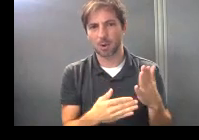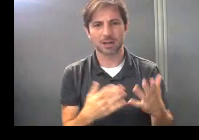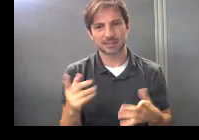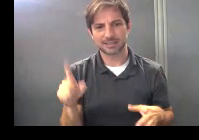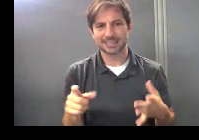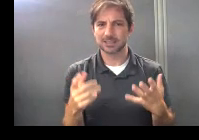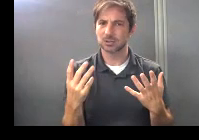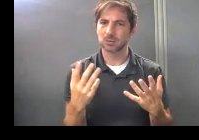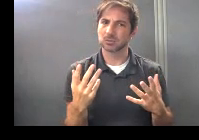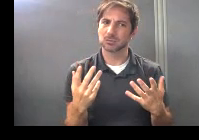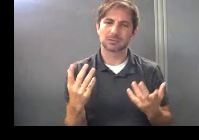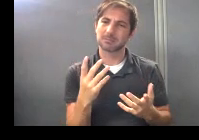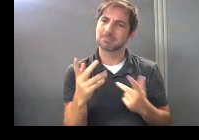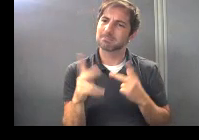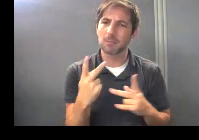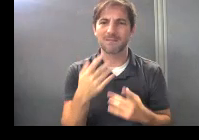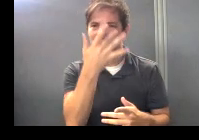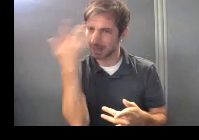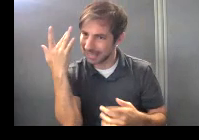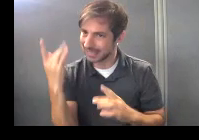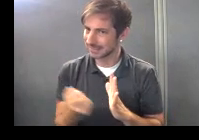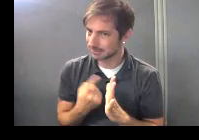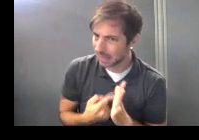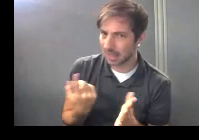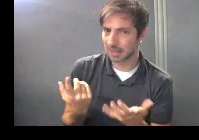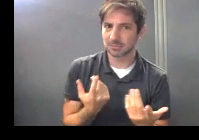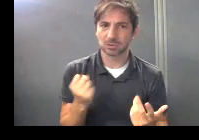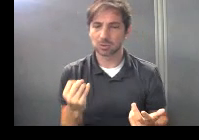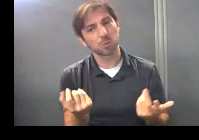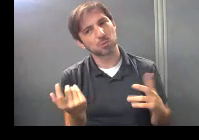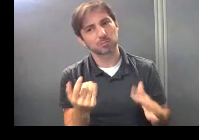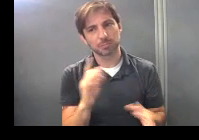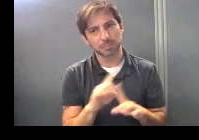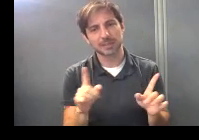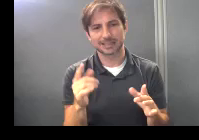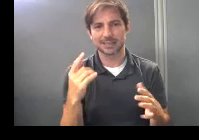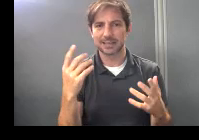I'M SEEING MORE OF IT INCLUDED LATELY. HOPEFULLY, THAT'S AN ONGOING TREND.